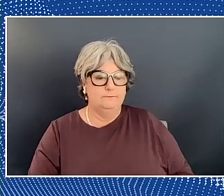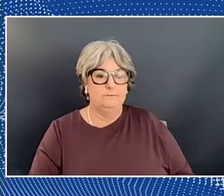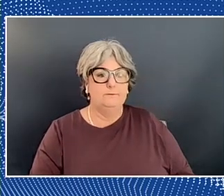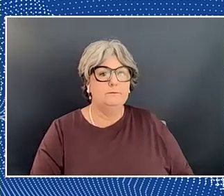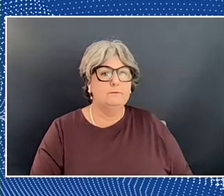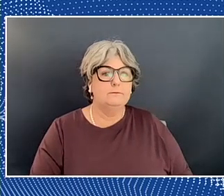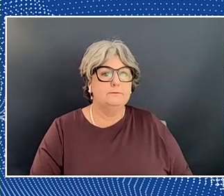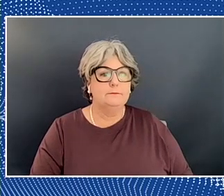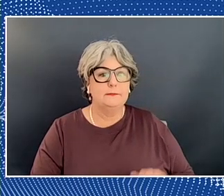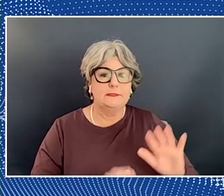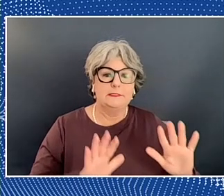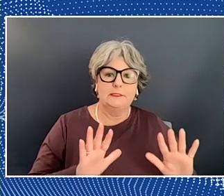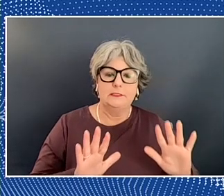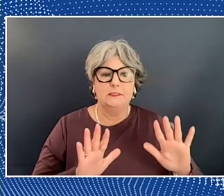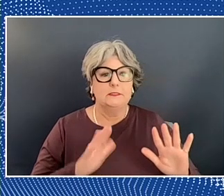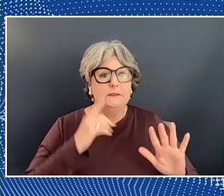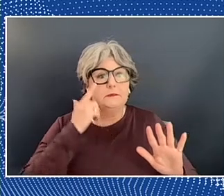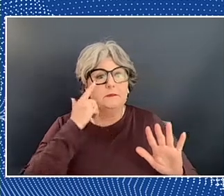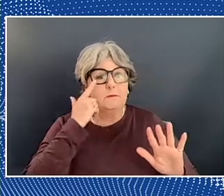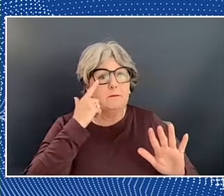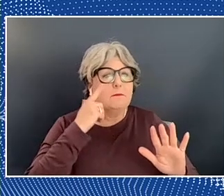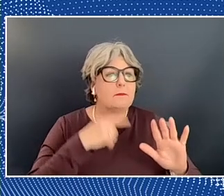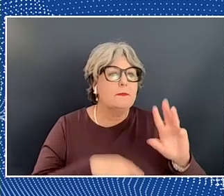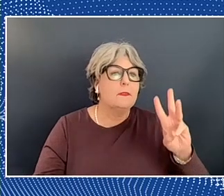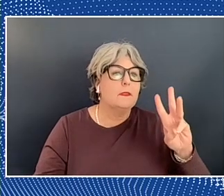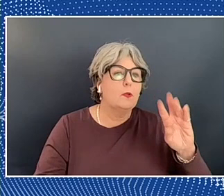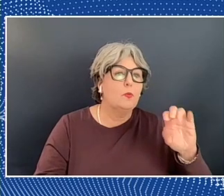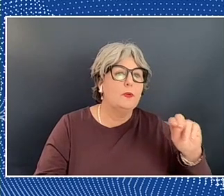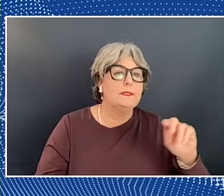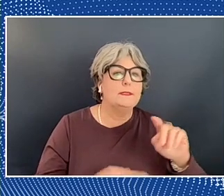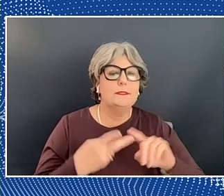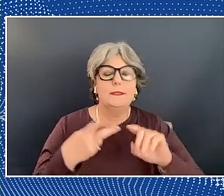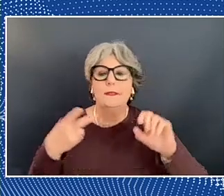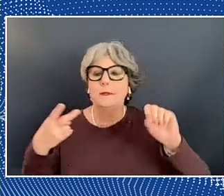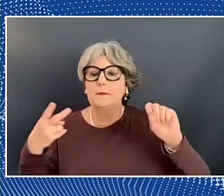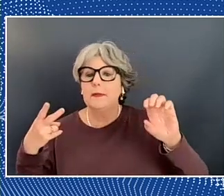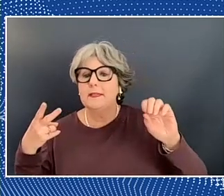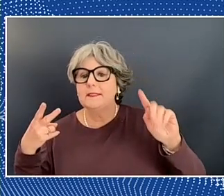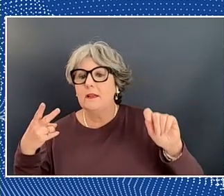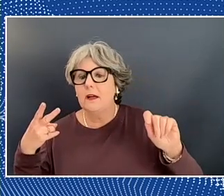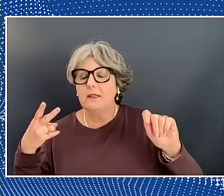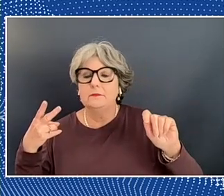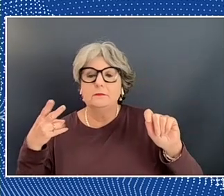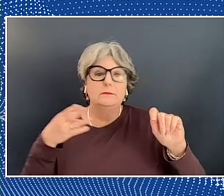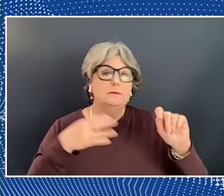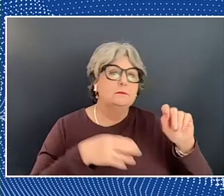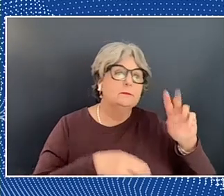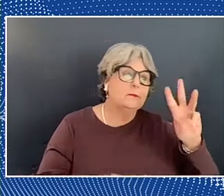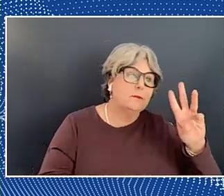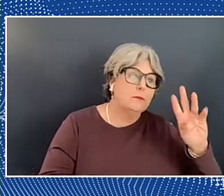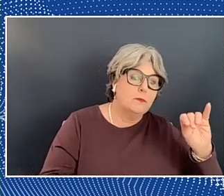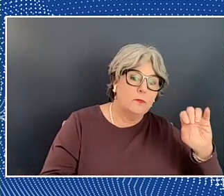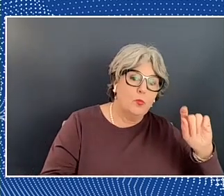came in first between Wisdom and Scott. What if we go with Wisdom, then Scott? So, Wisdom, go ahead.